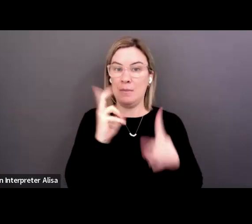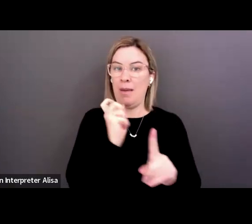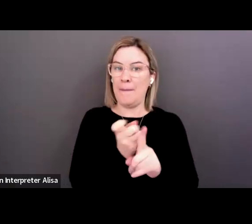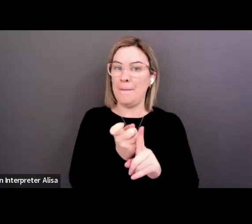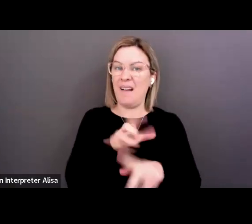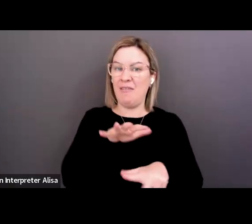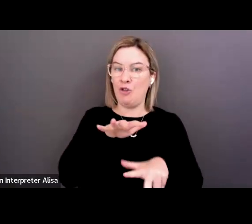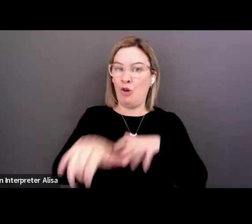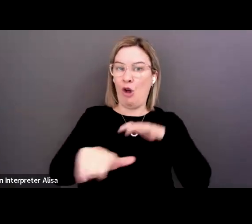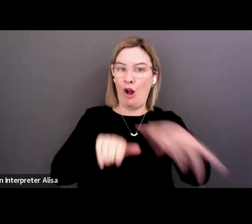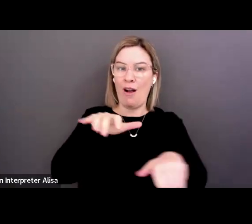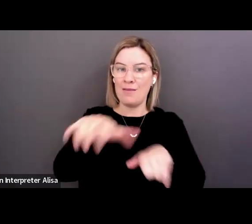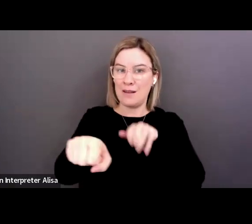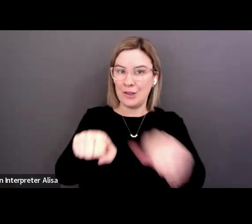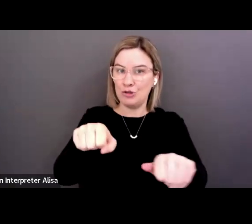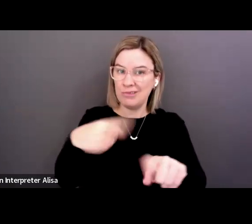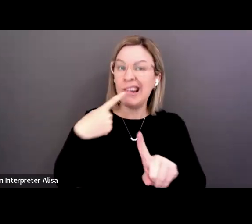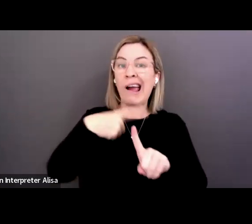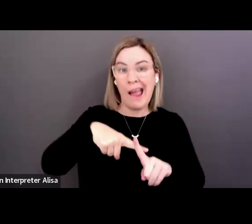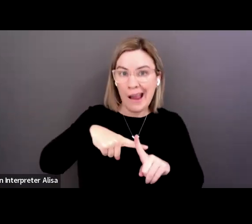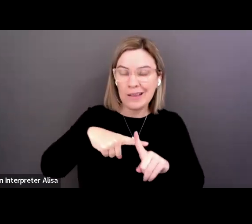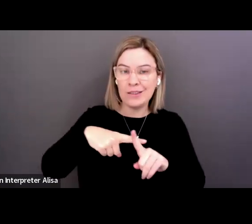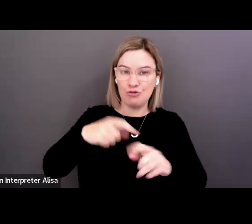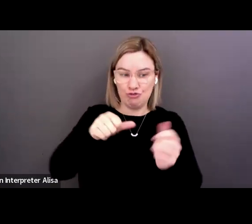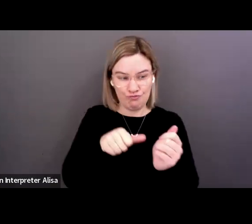did to the land. And it's a really powerful place to live because you're